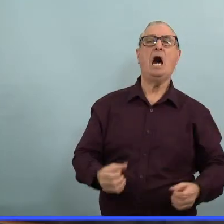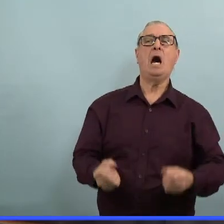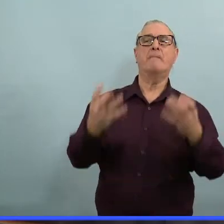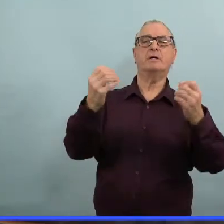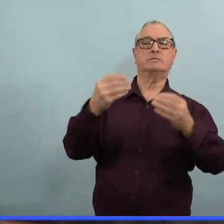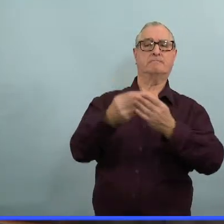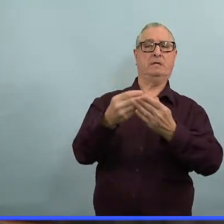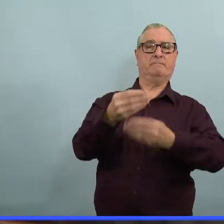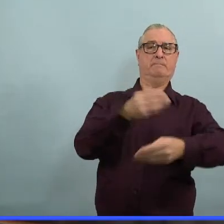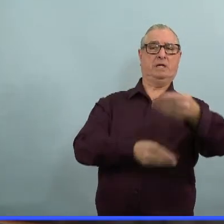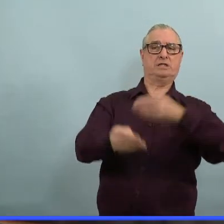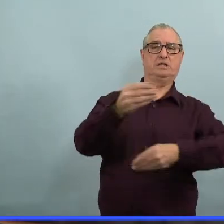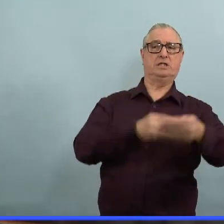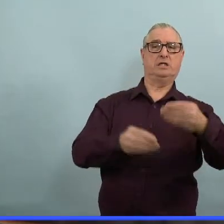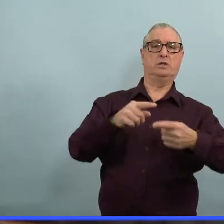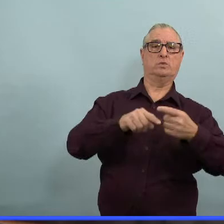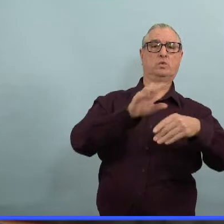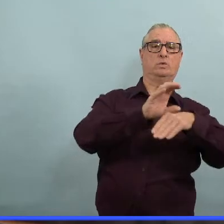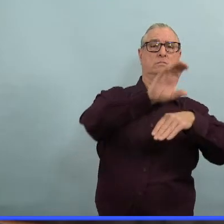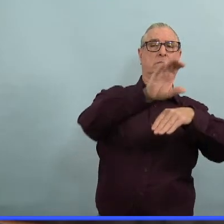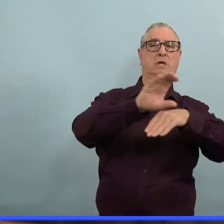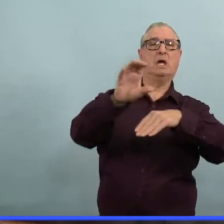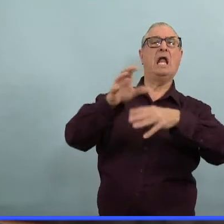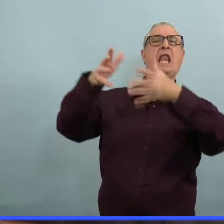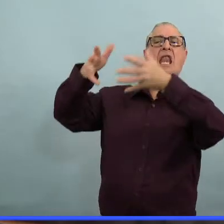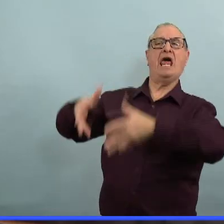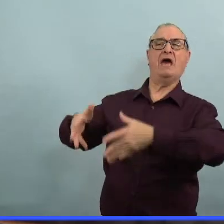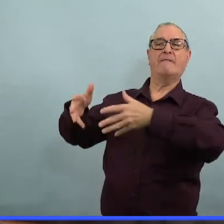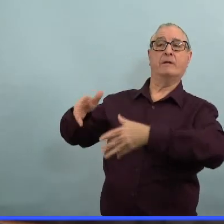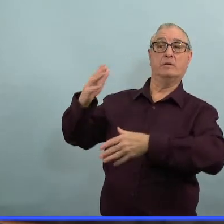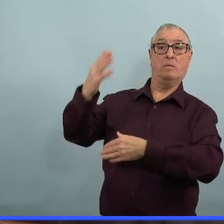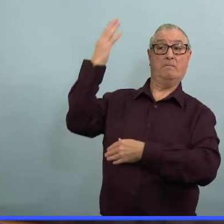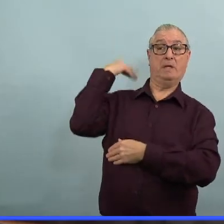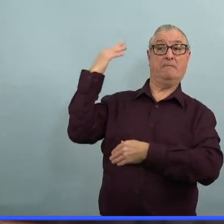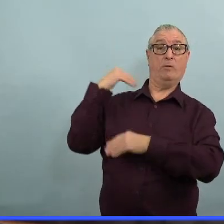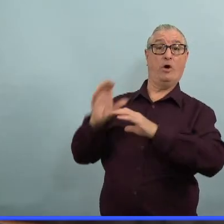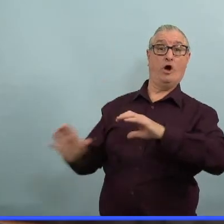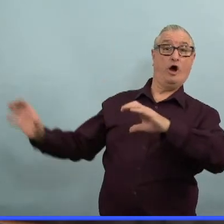offer these programs out there and then we see what the what the uptake is and we try and and